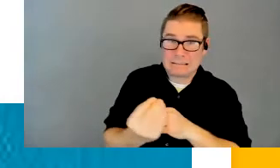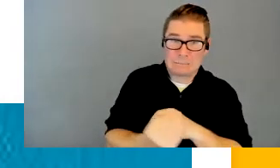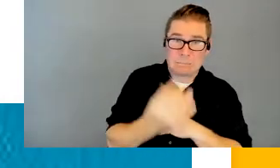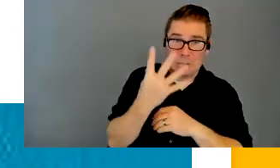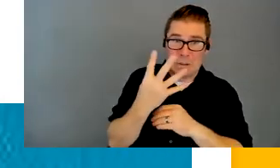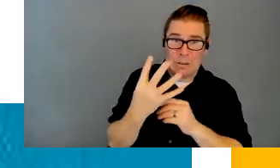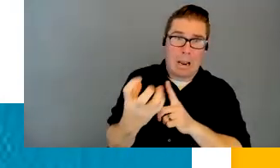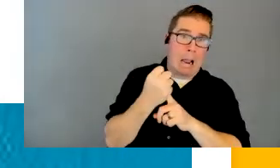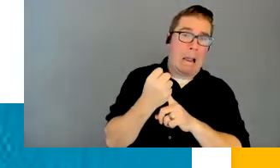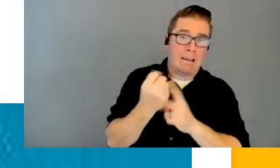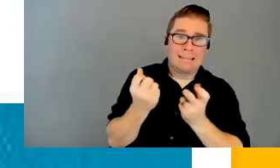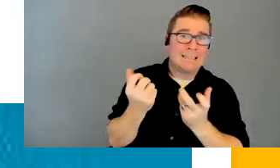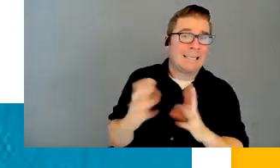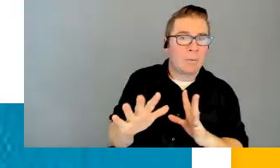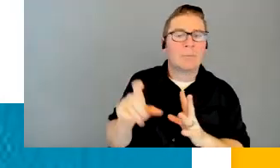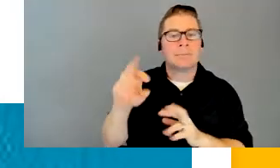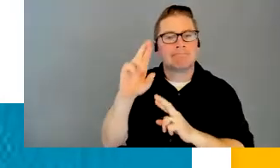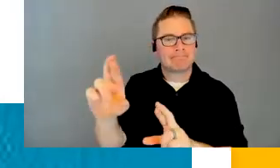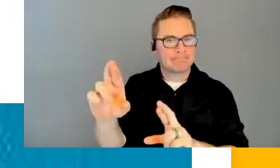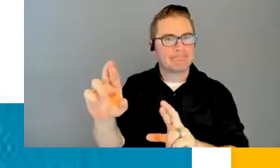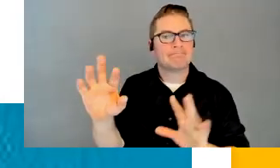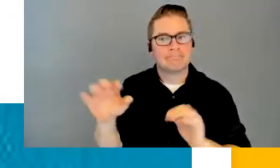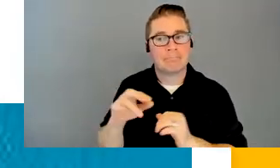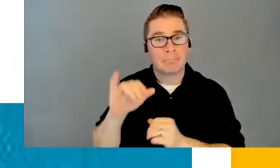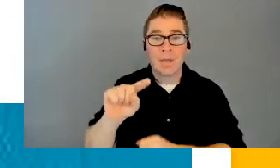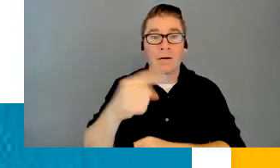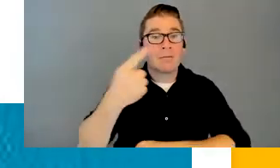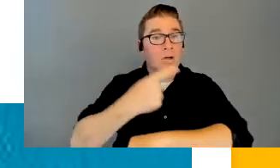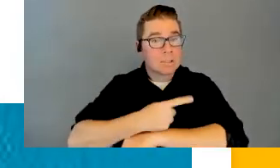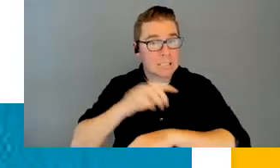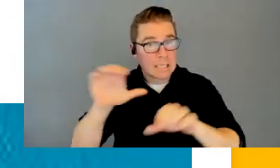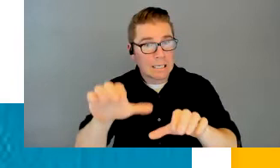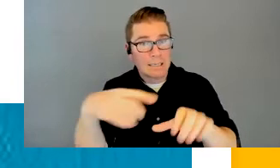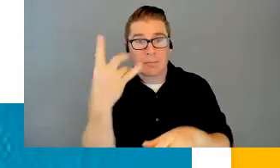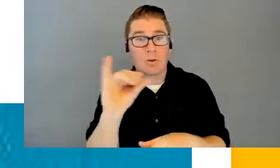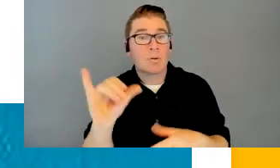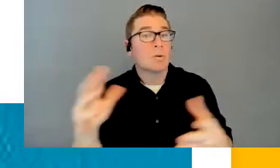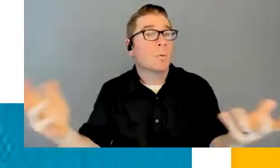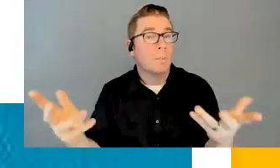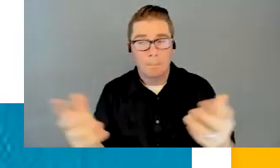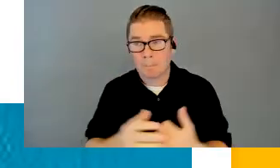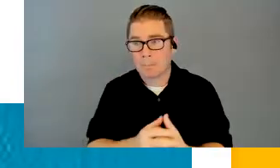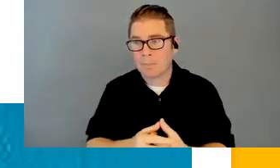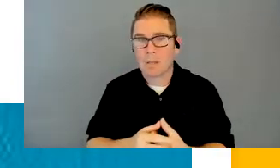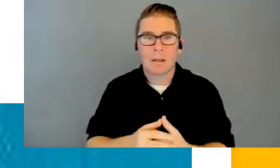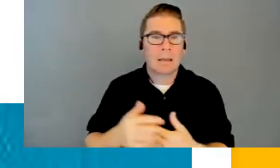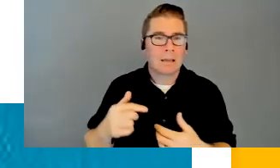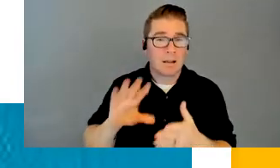And in what is that first activity look like? I want to learn flip grid. I have no idea what that means.